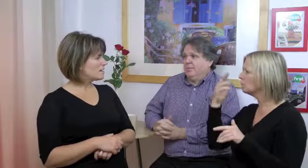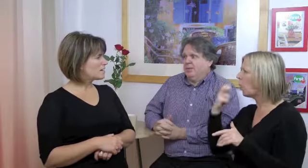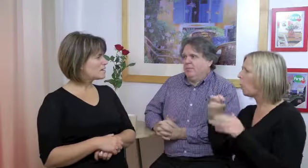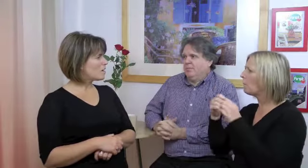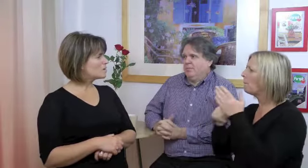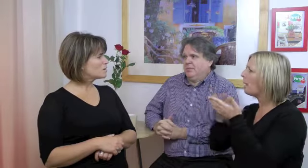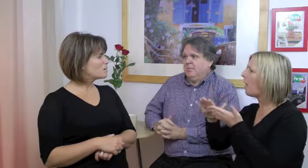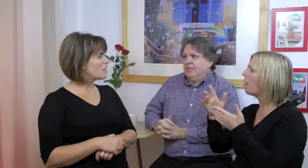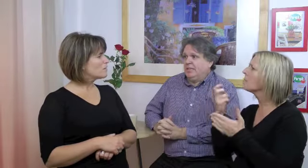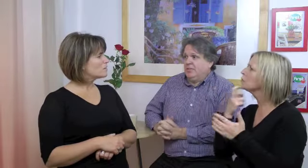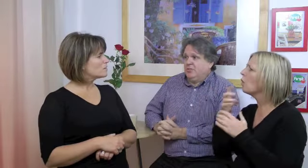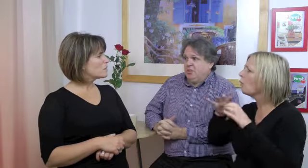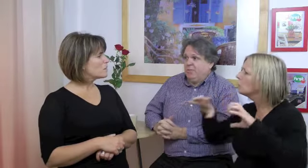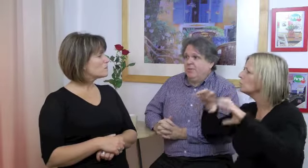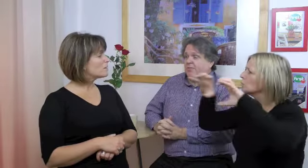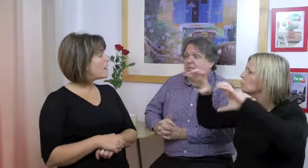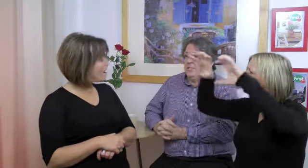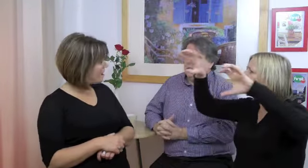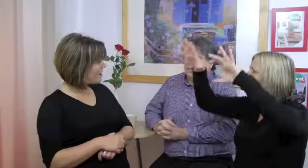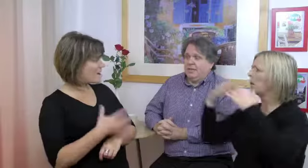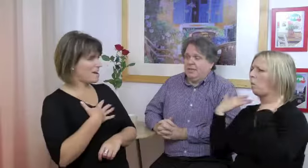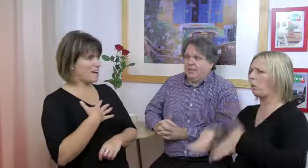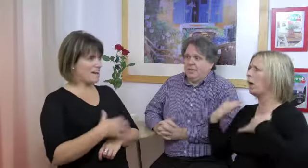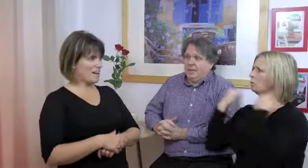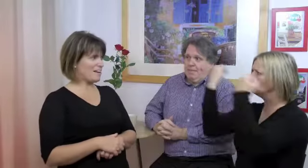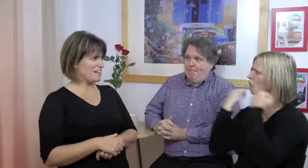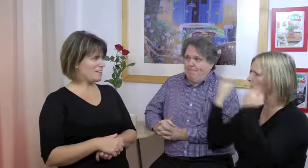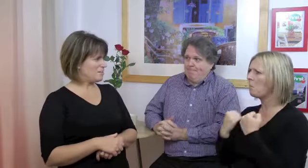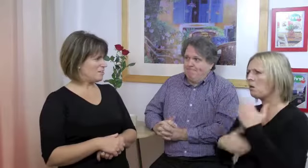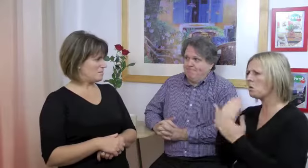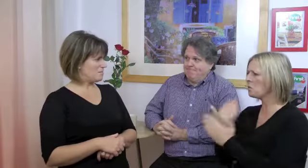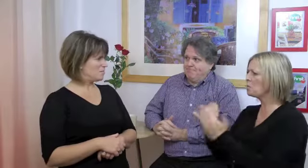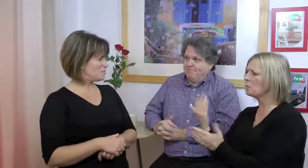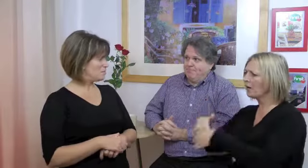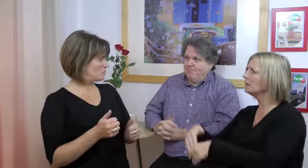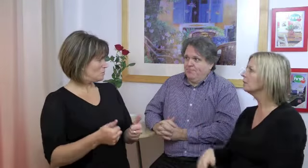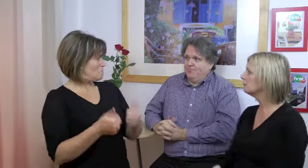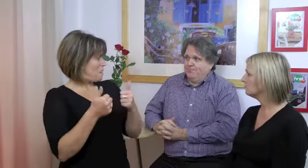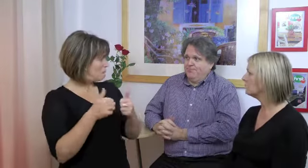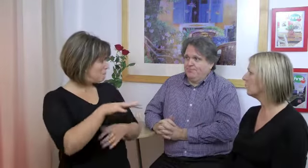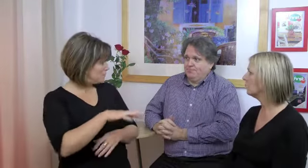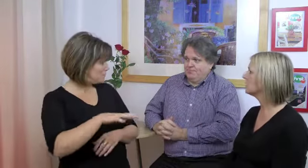but they have the most amazing gym and things like that.